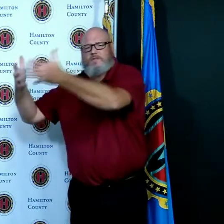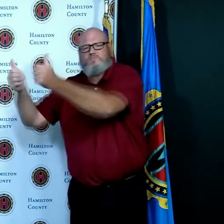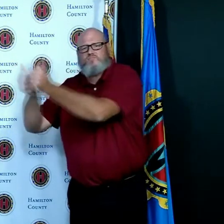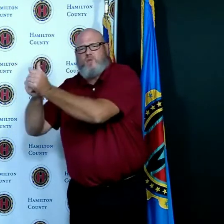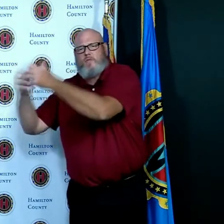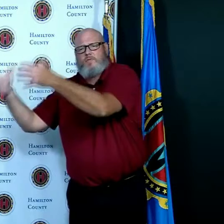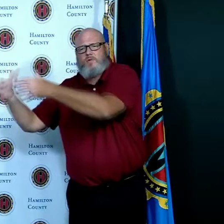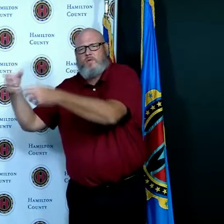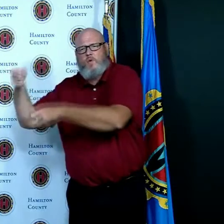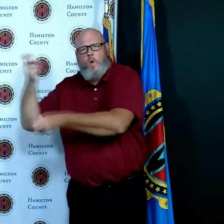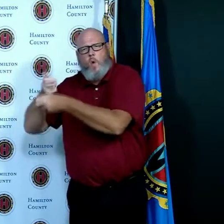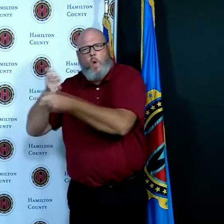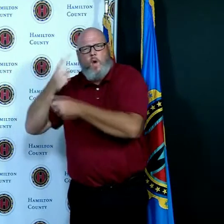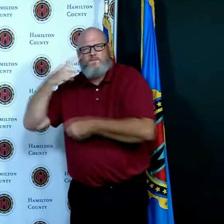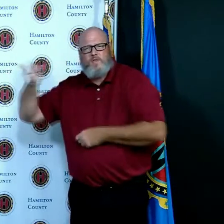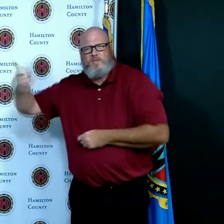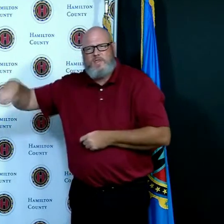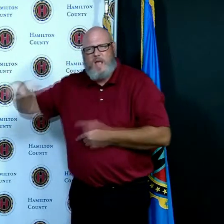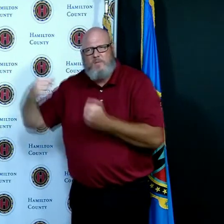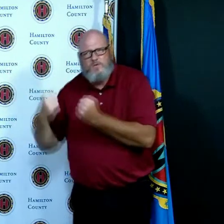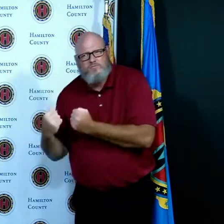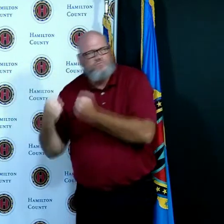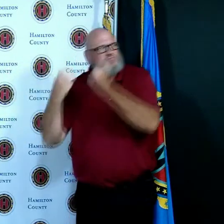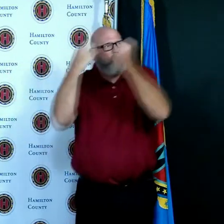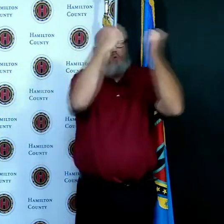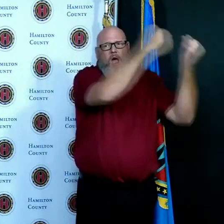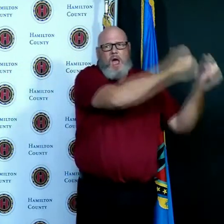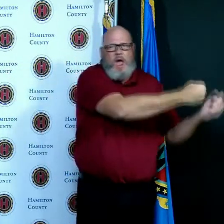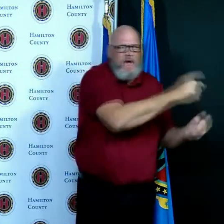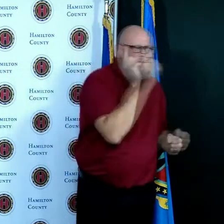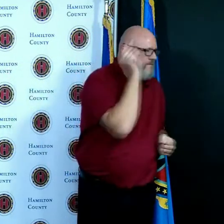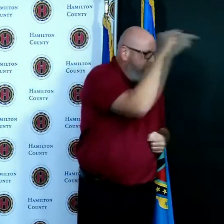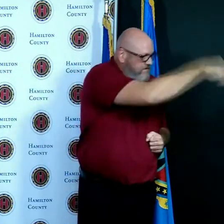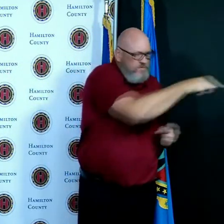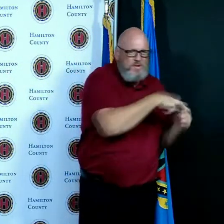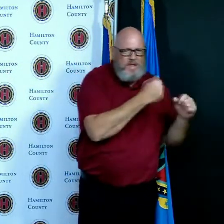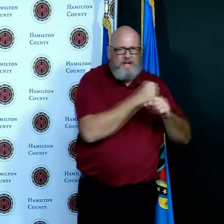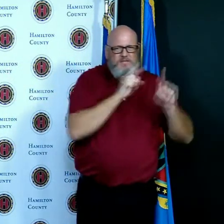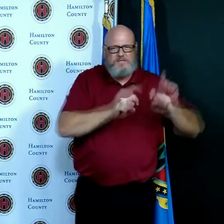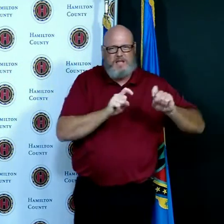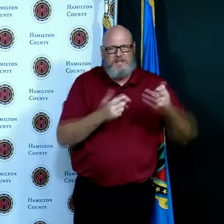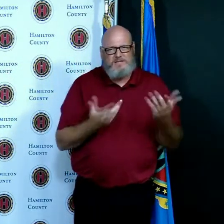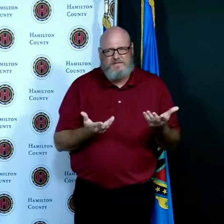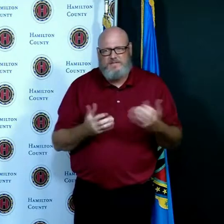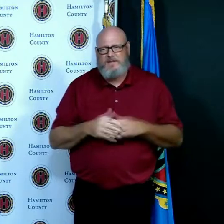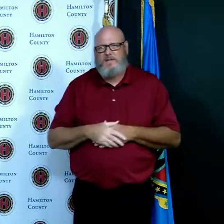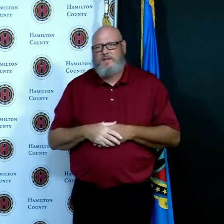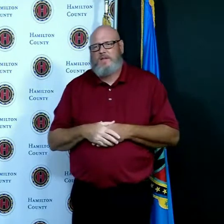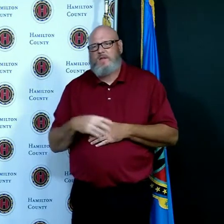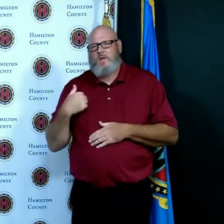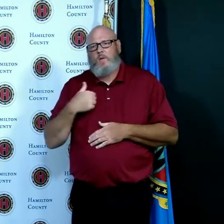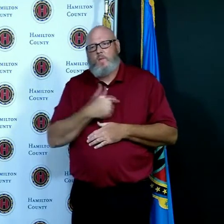get out and get transportation to a site even if it's just down the road so we could come into that that building for example